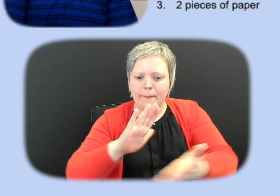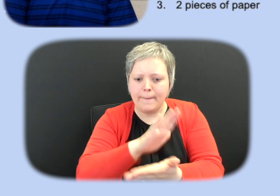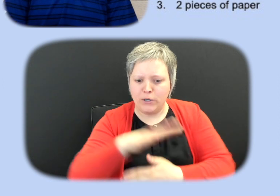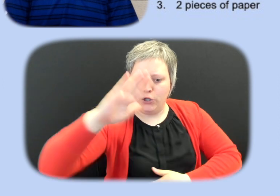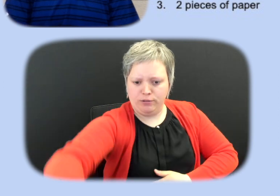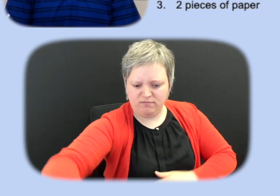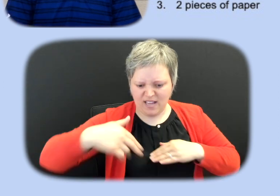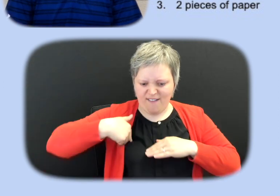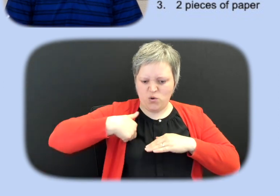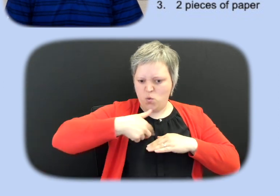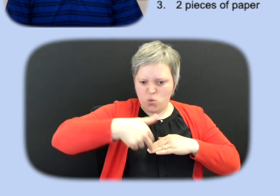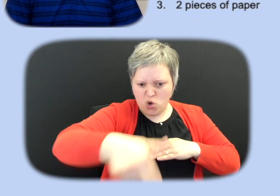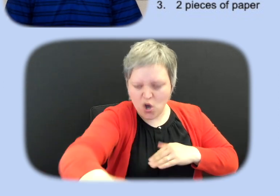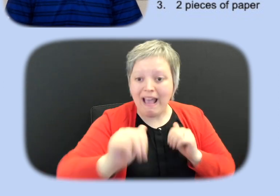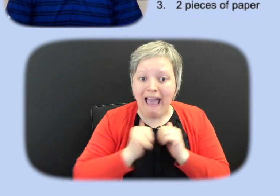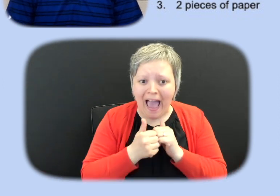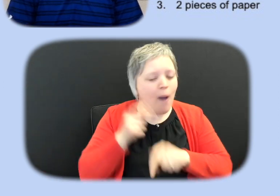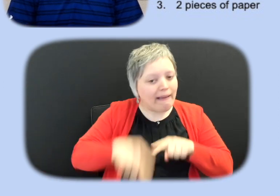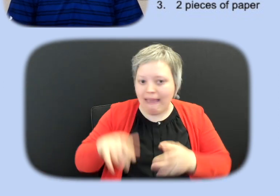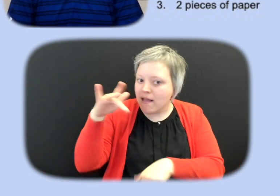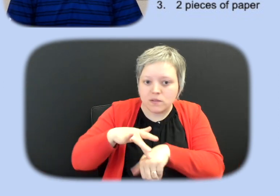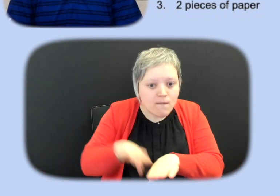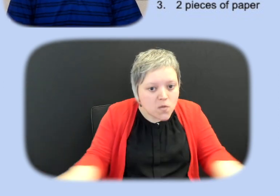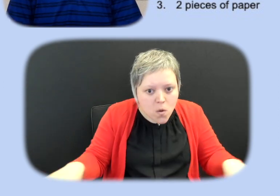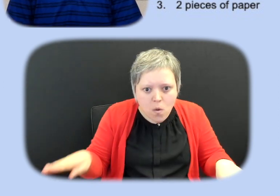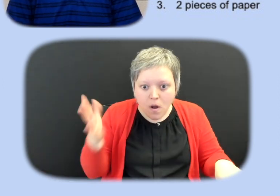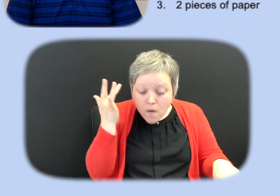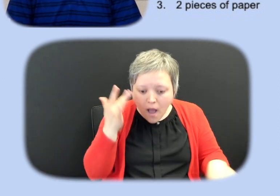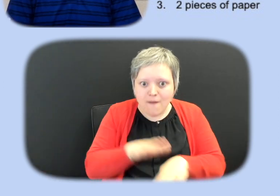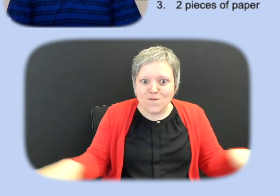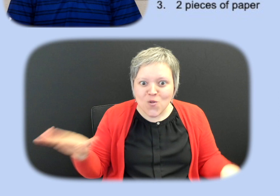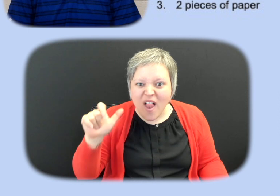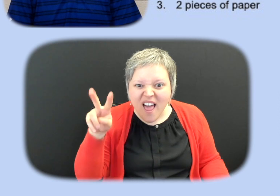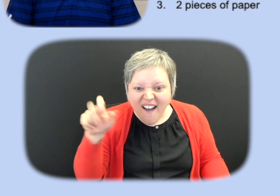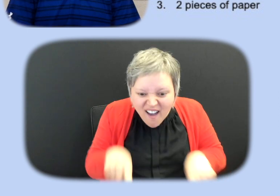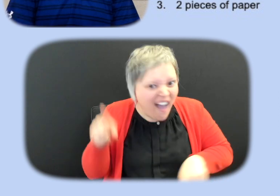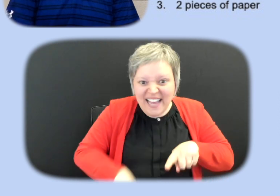to think that the floor is lava and they can't touch the lava. If they touch the lava,